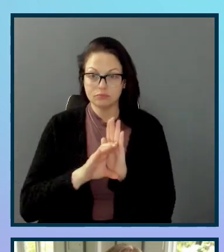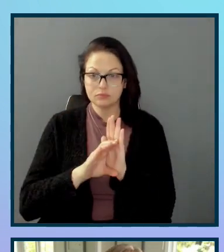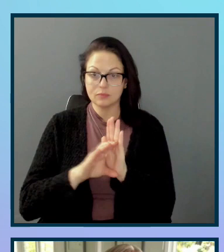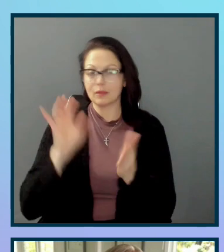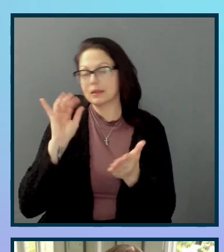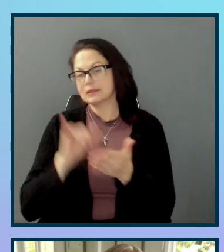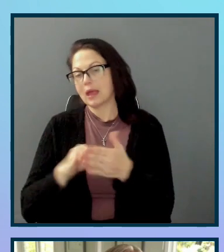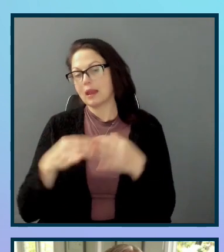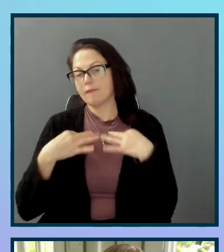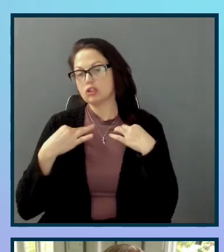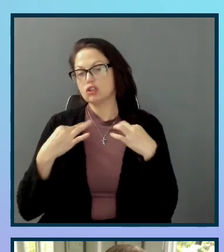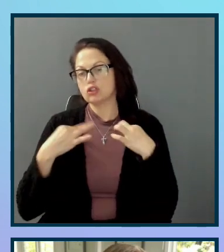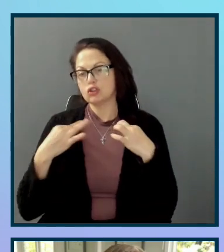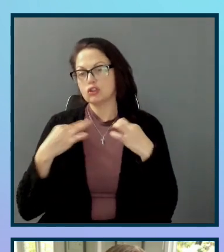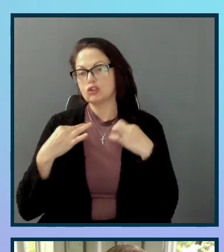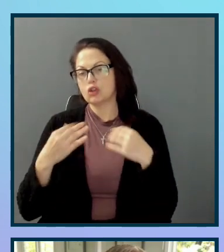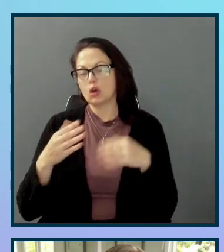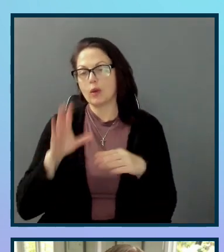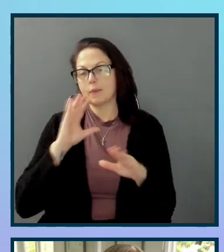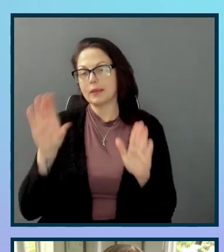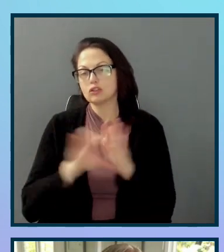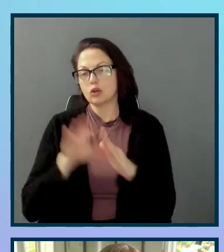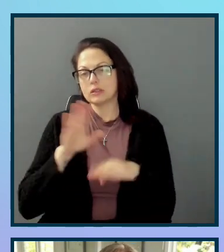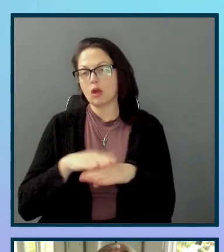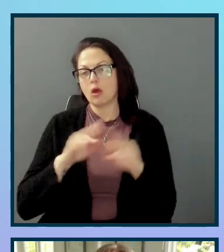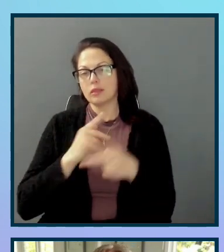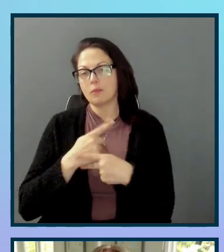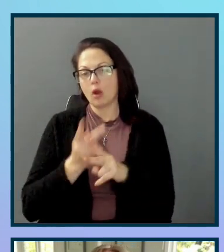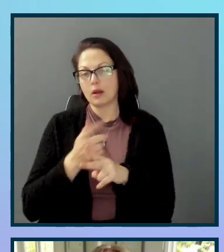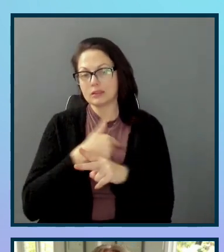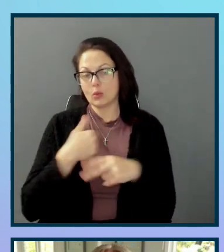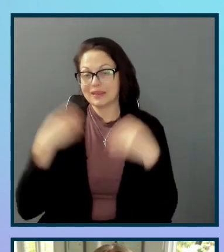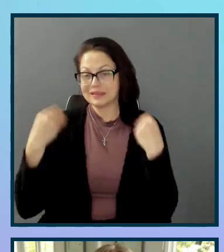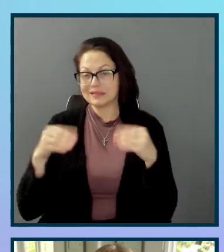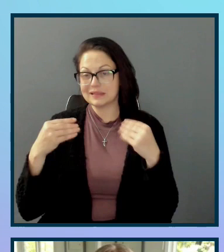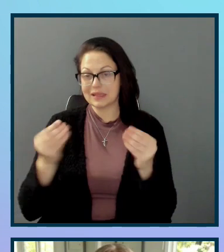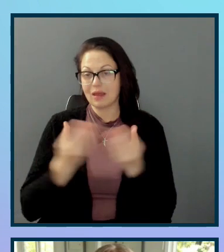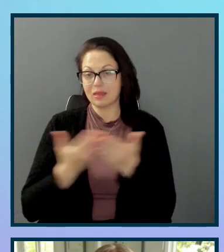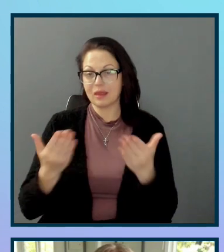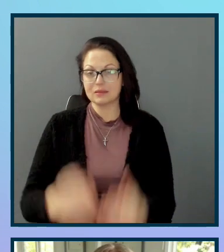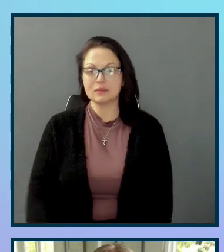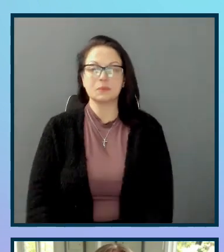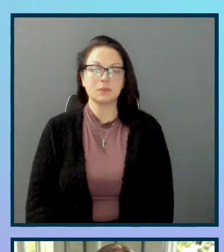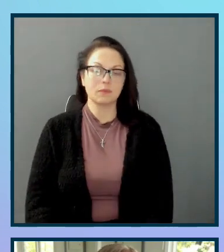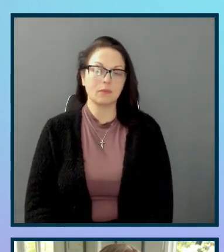where we put this image on a physical product so that we can sell stuff and make the company money.